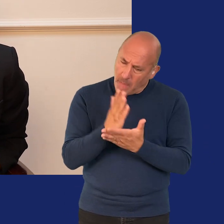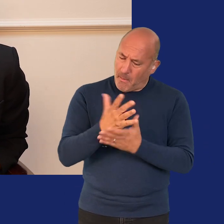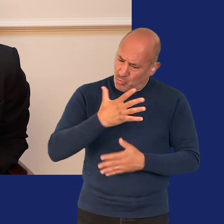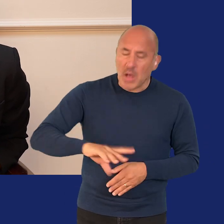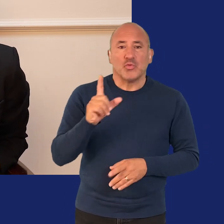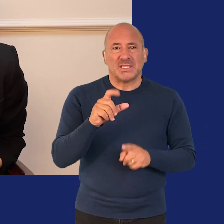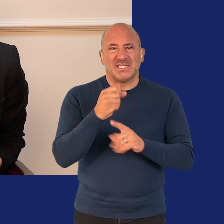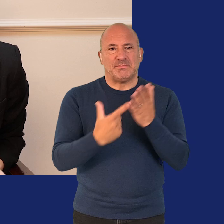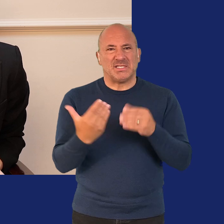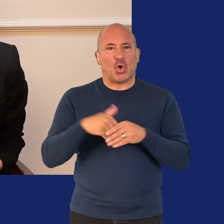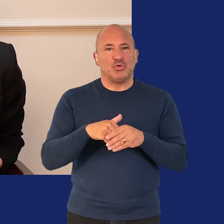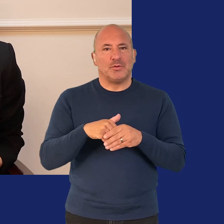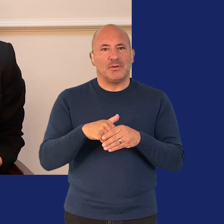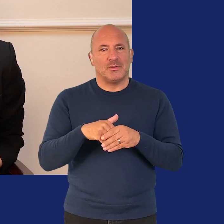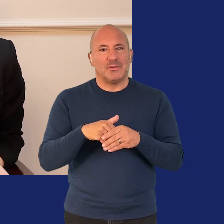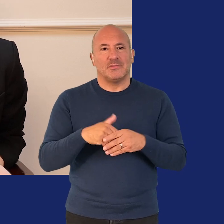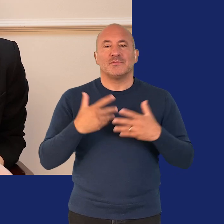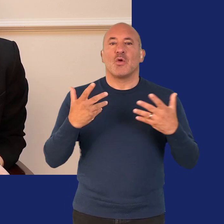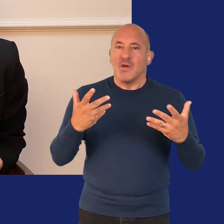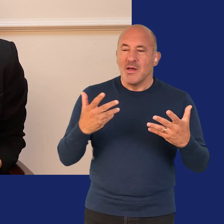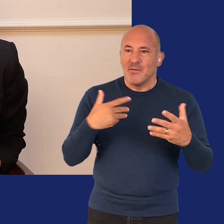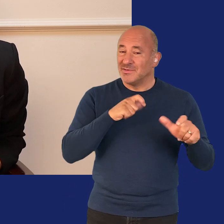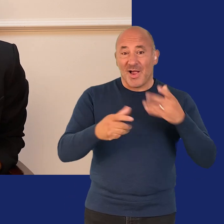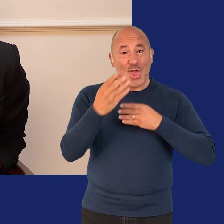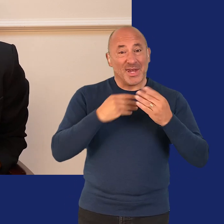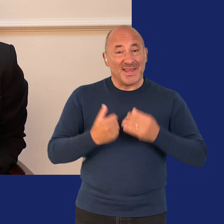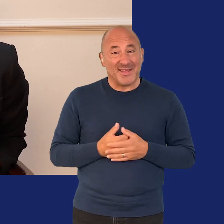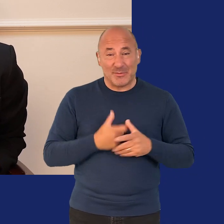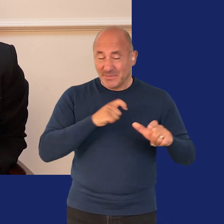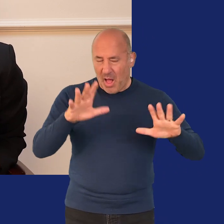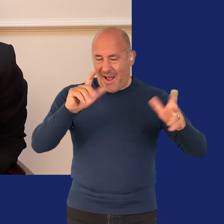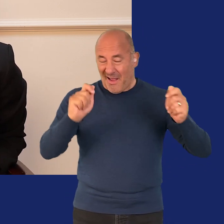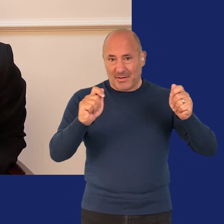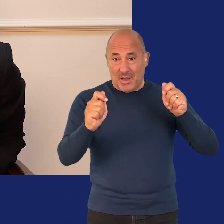Jess: Um, and so we are constantly learning. We're constantly evolving. We will get it wrong. Absolutely.